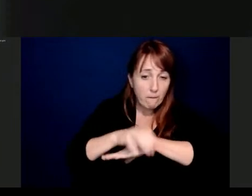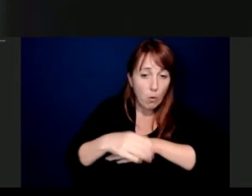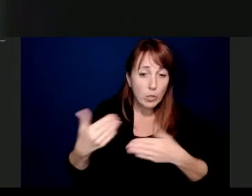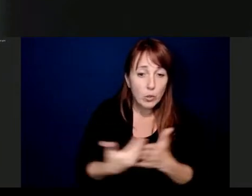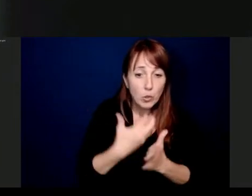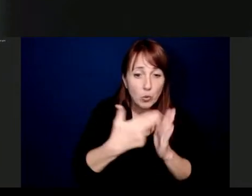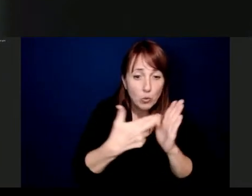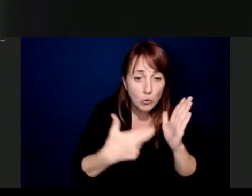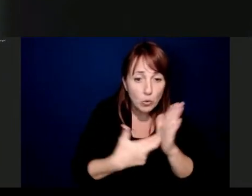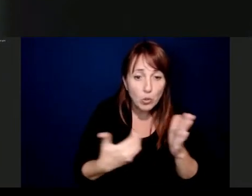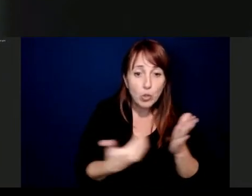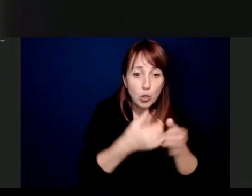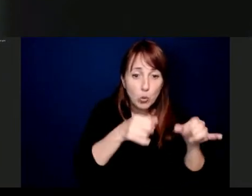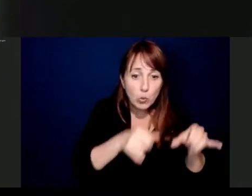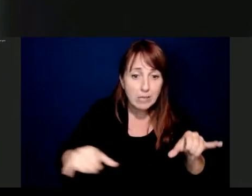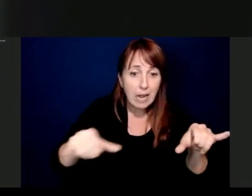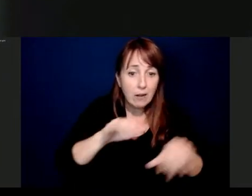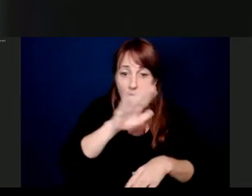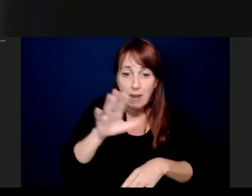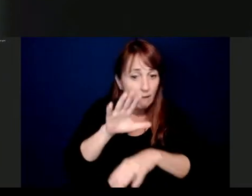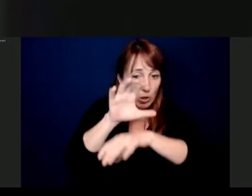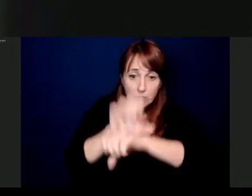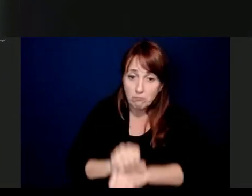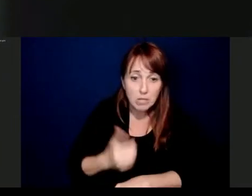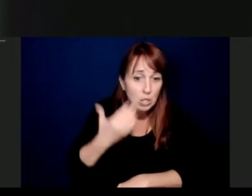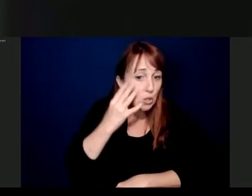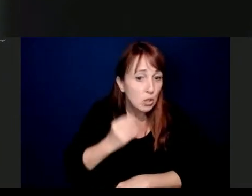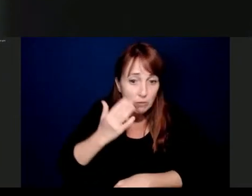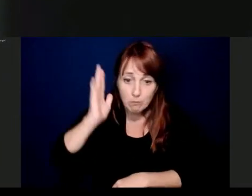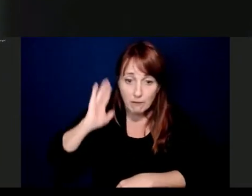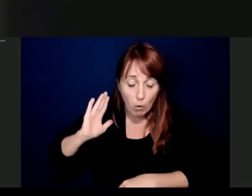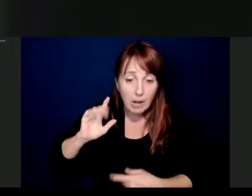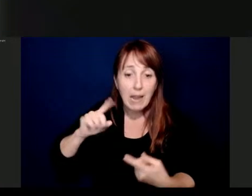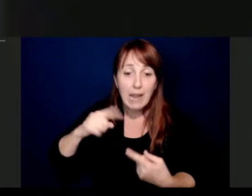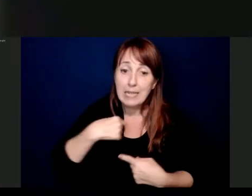that haven't been used before until tell websites that they have to go